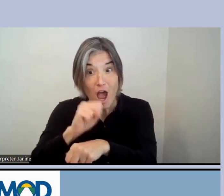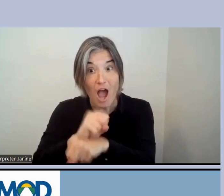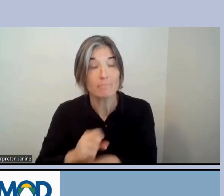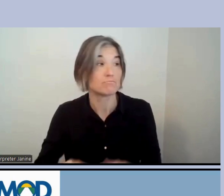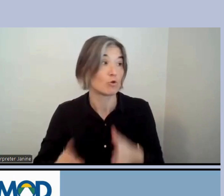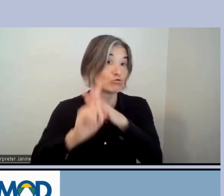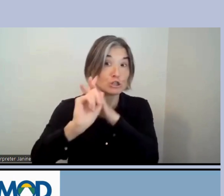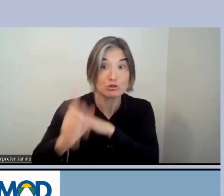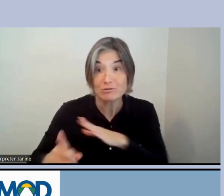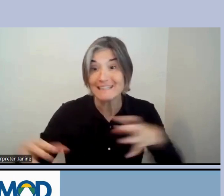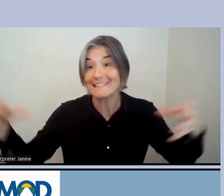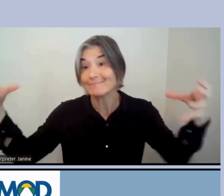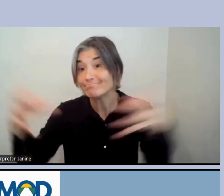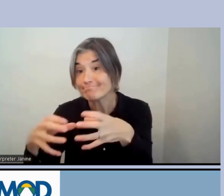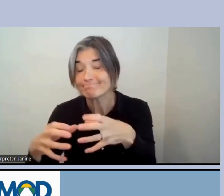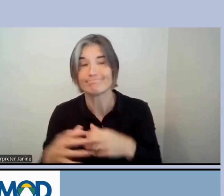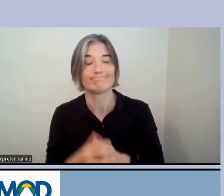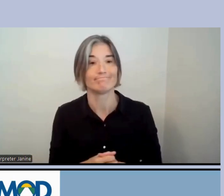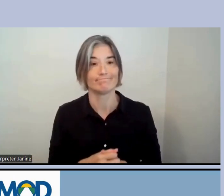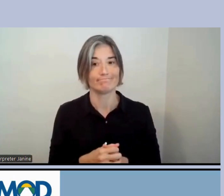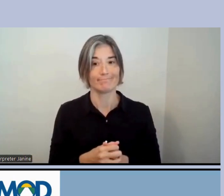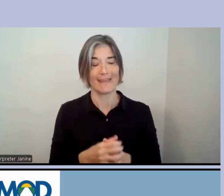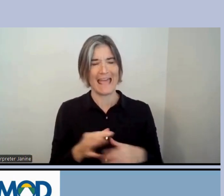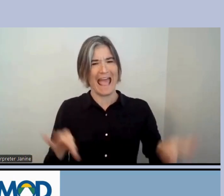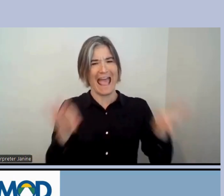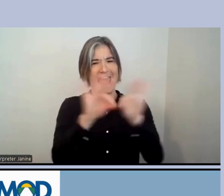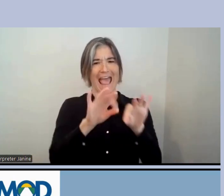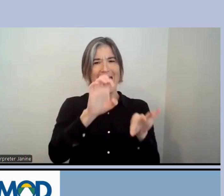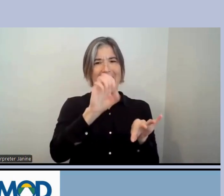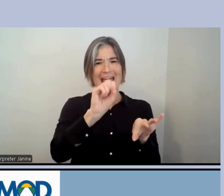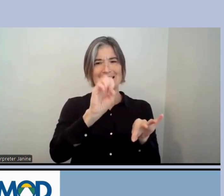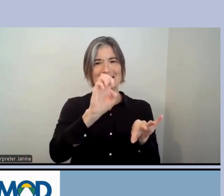that are critical and necessary to successfully do your job.